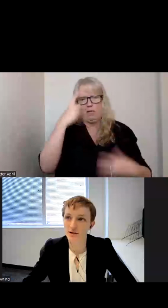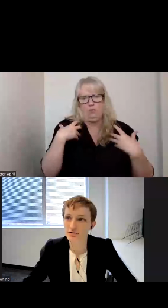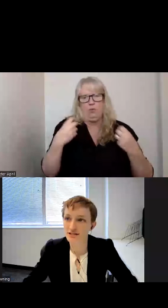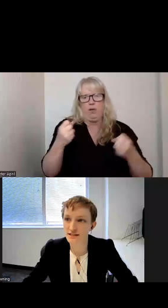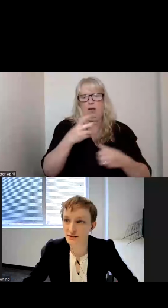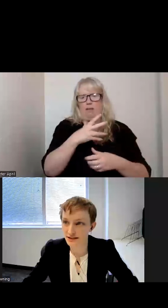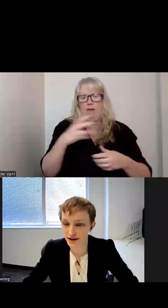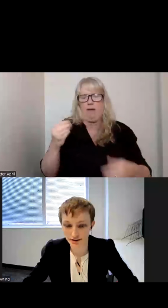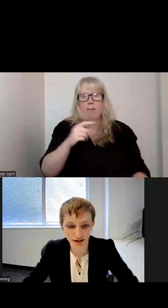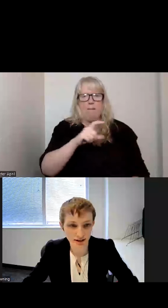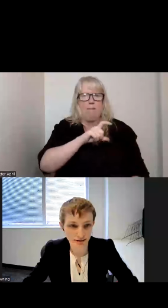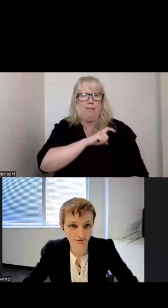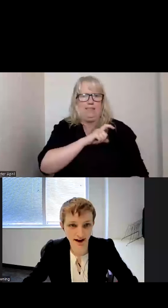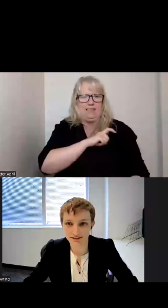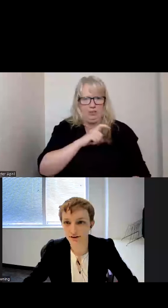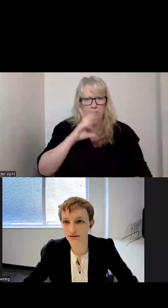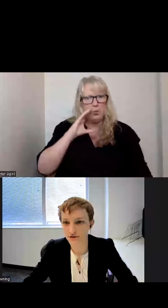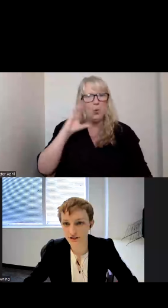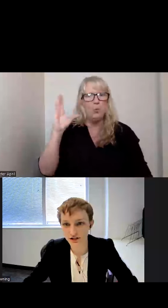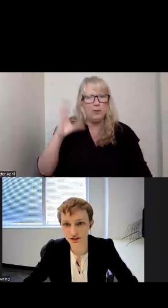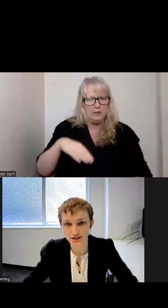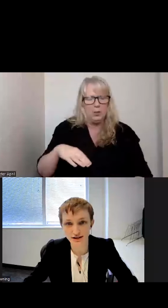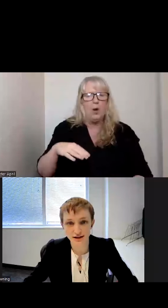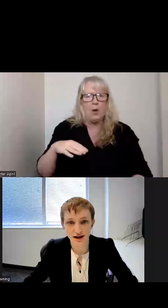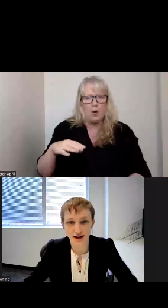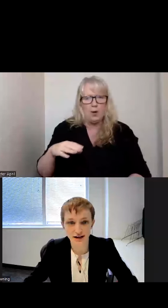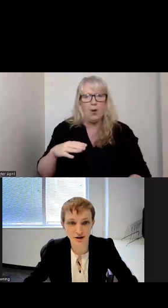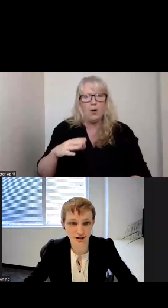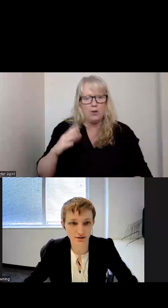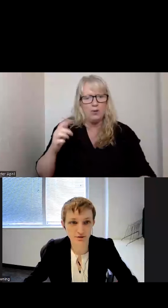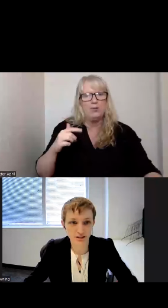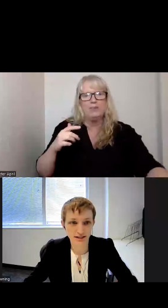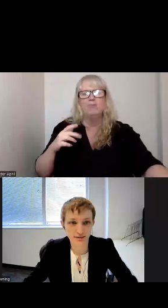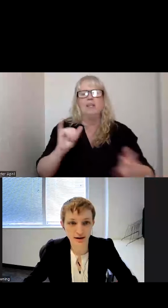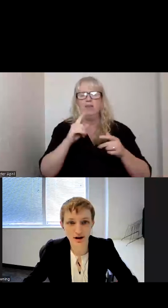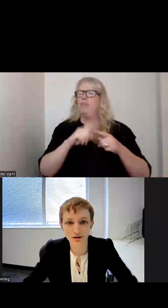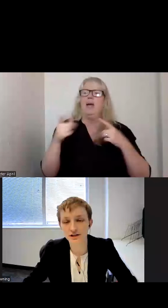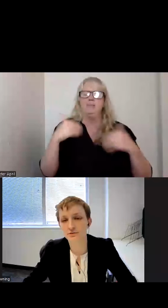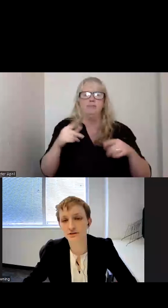WE KNOW THIS IS AN AREA OF ACTIVE CONVERSATION IN OUR COMMUNITY IN THE MENTAL HEALTH COMMUNITY